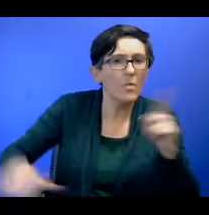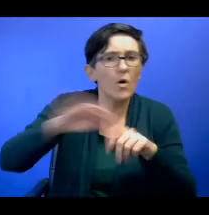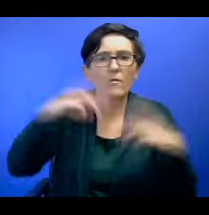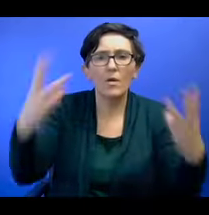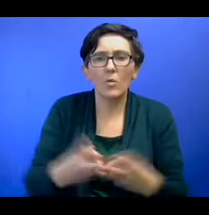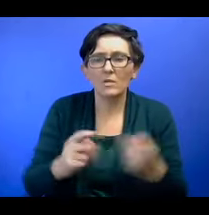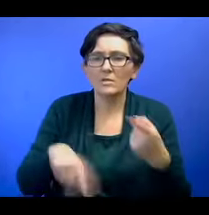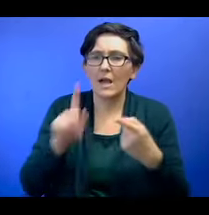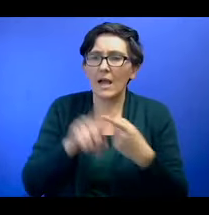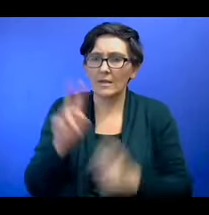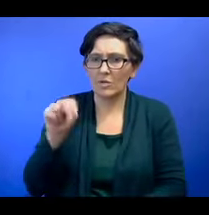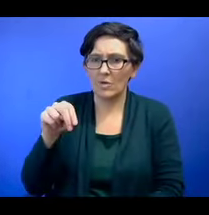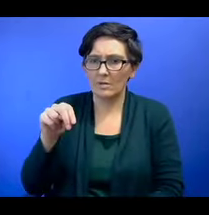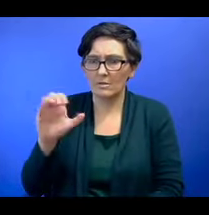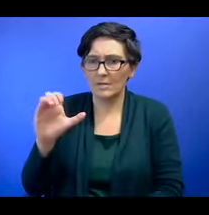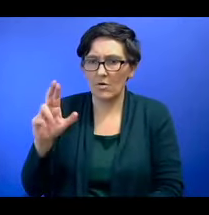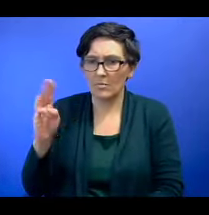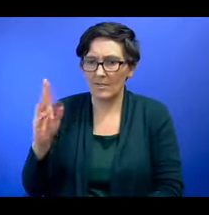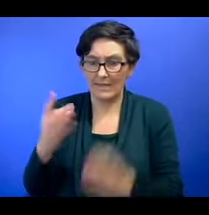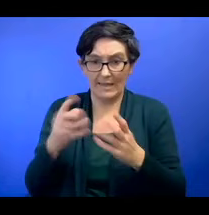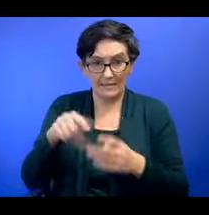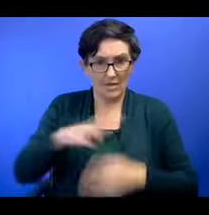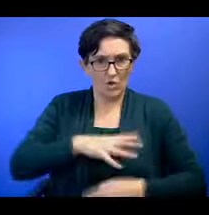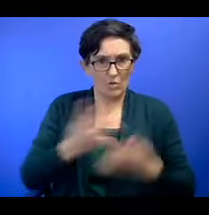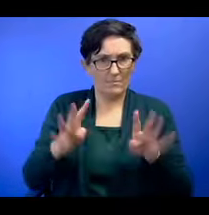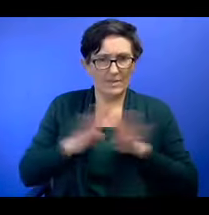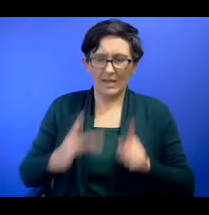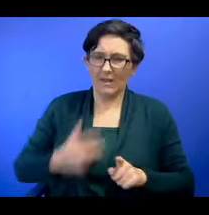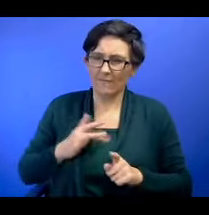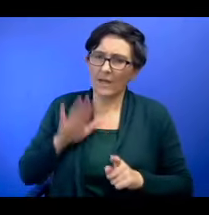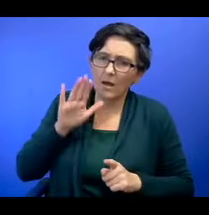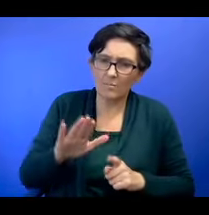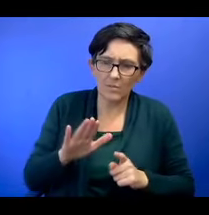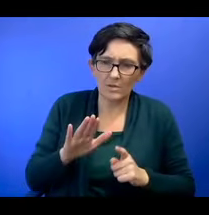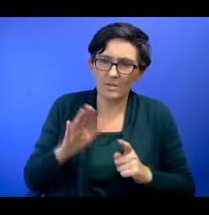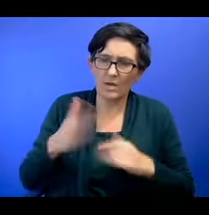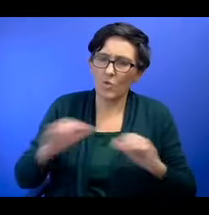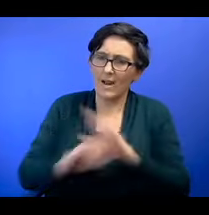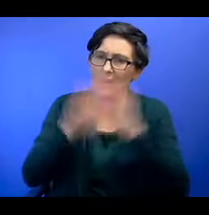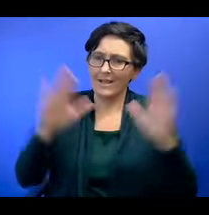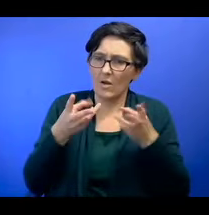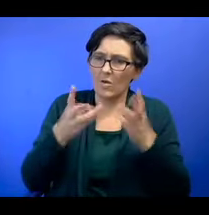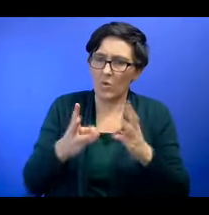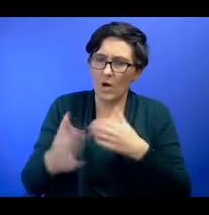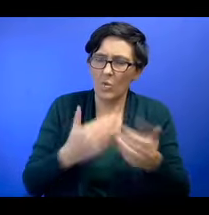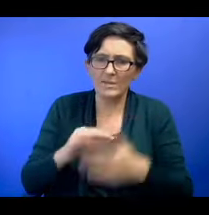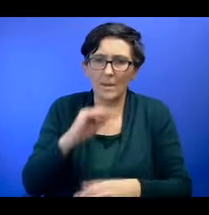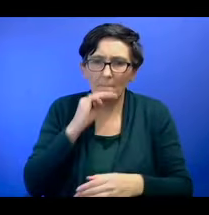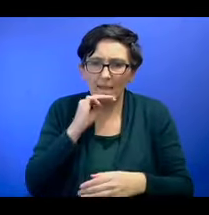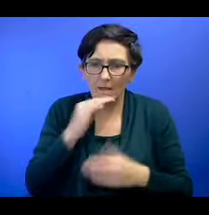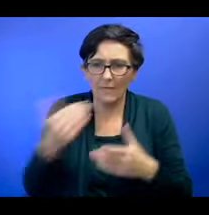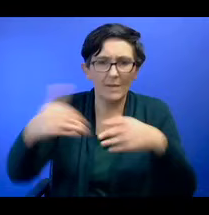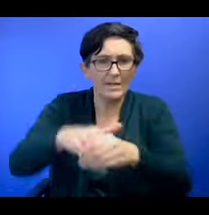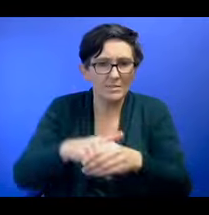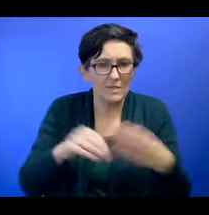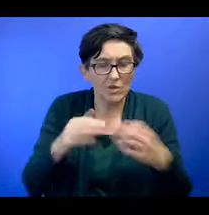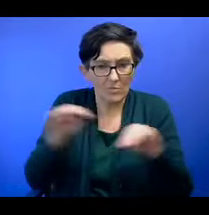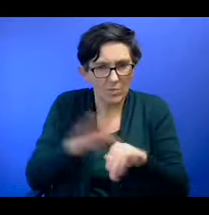and the UNCRPD Committee felt it was necessary to further clarify what is meant by the 'participation' of persons with disabilities,